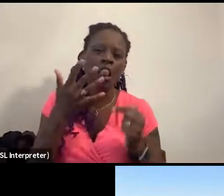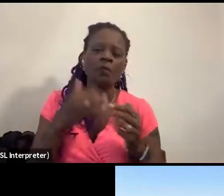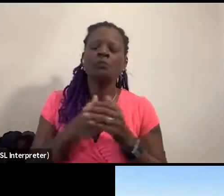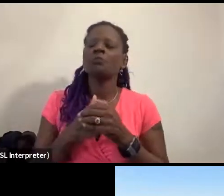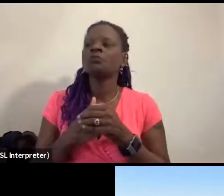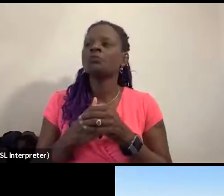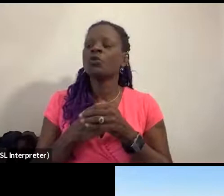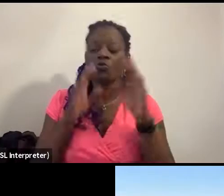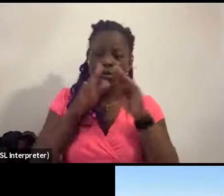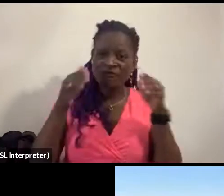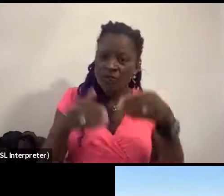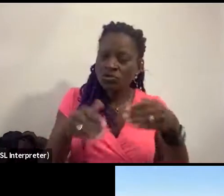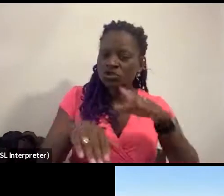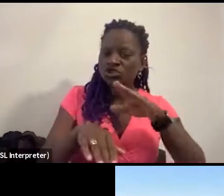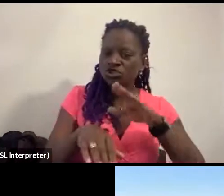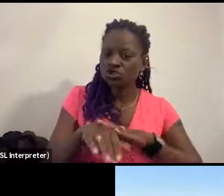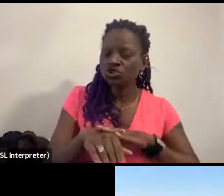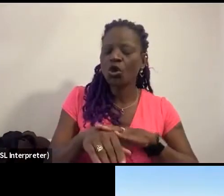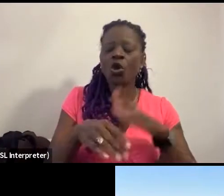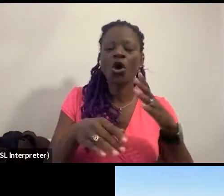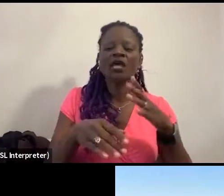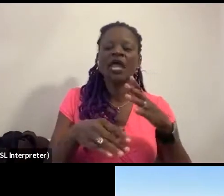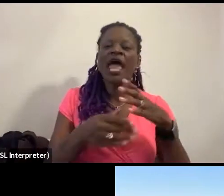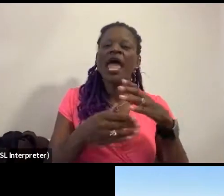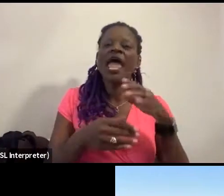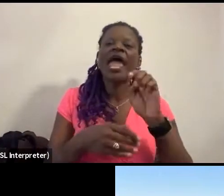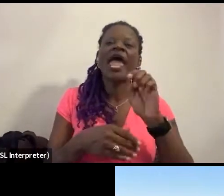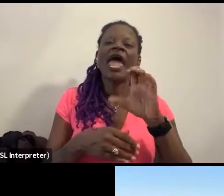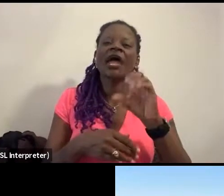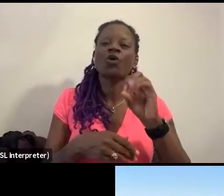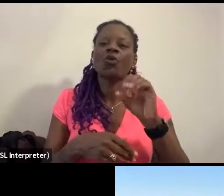and we used our partners of the federally qualified health care centers to get the